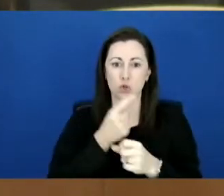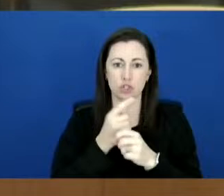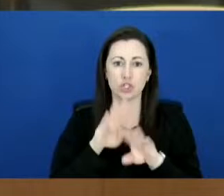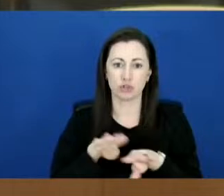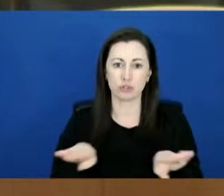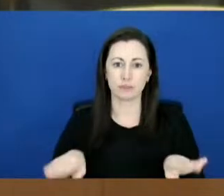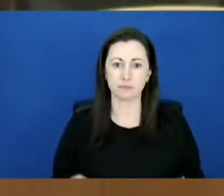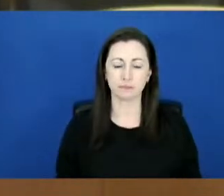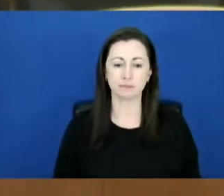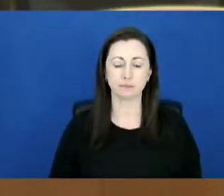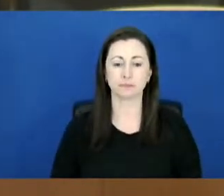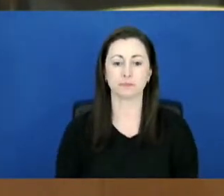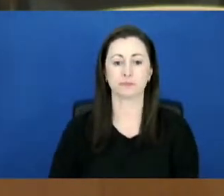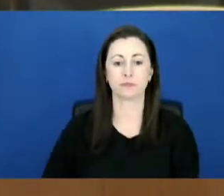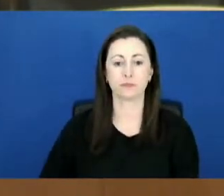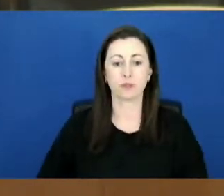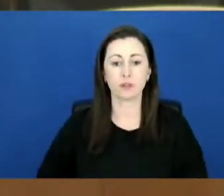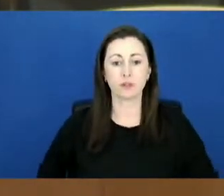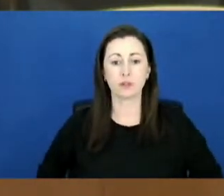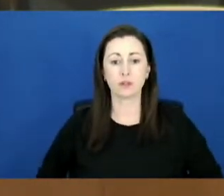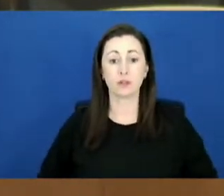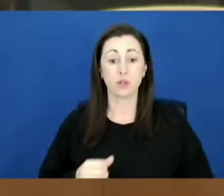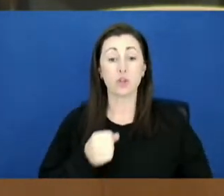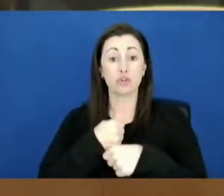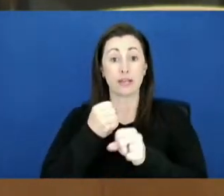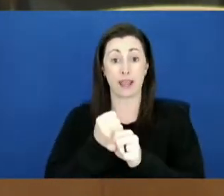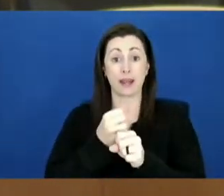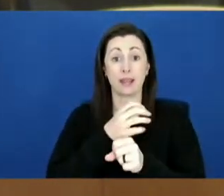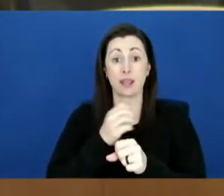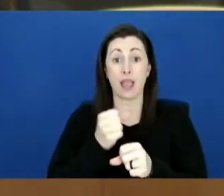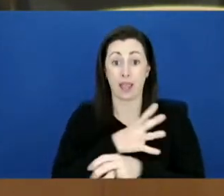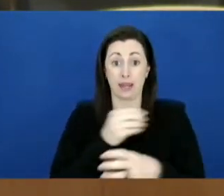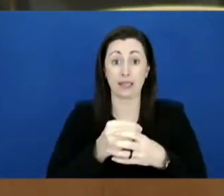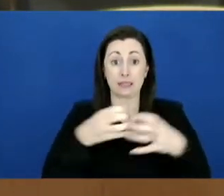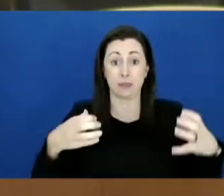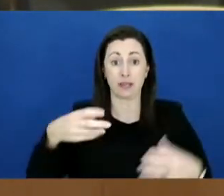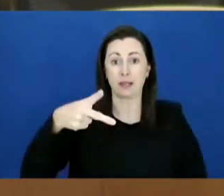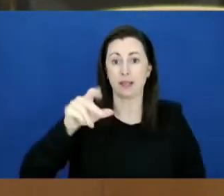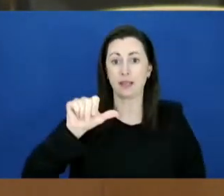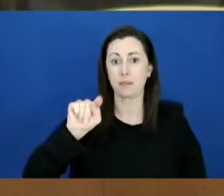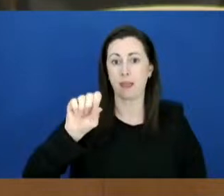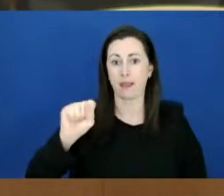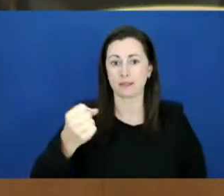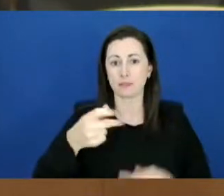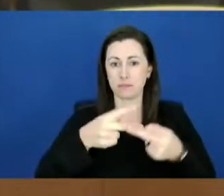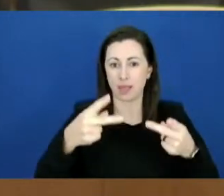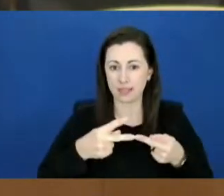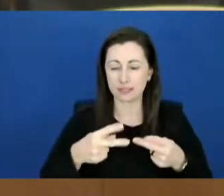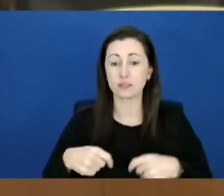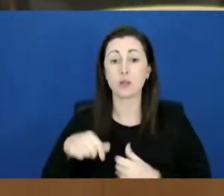LOCAL MENTAL HEALTH SAFETY NET